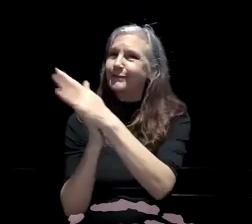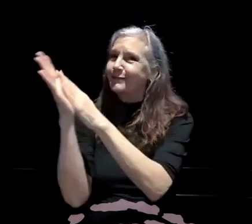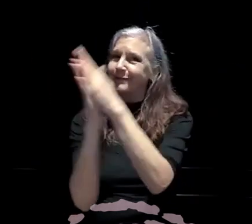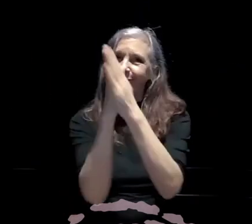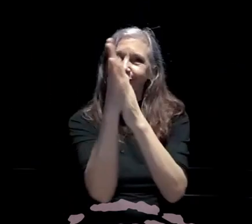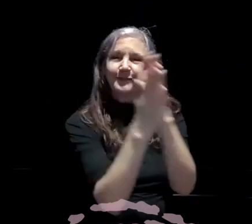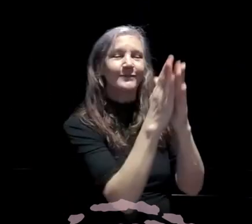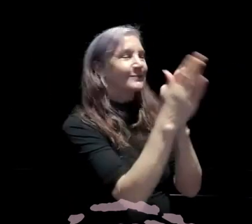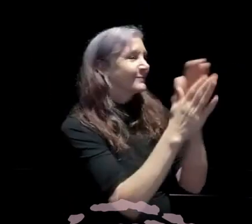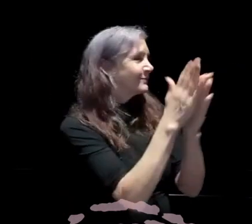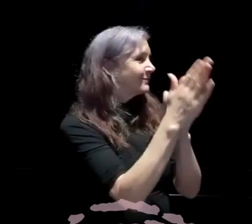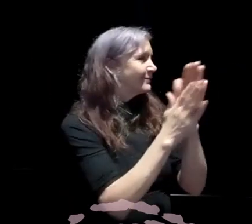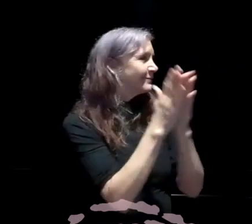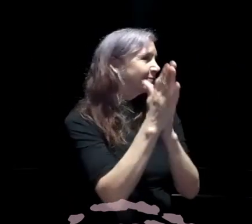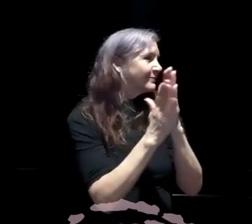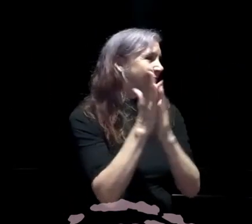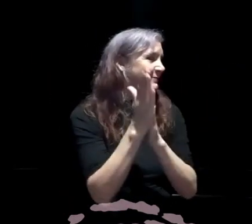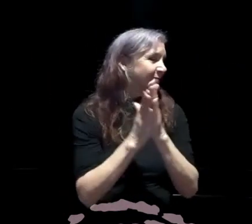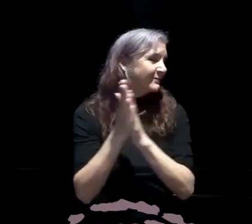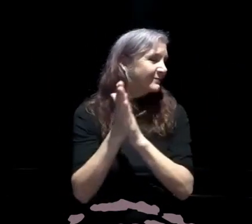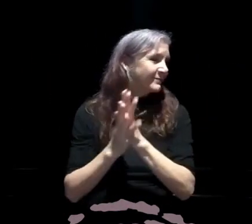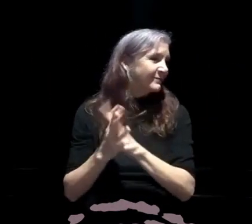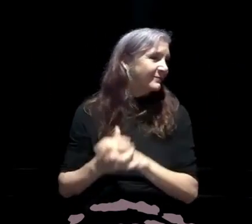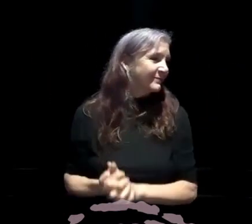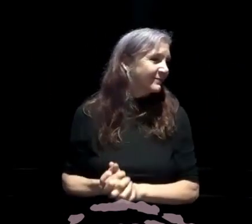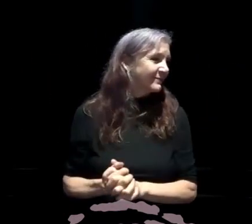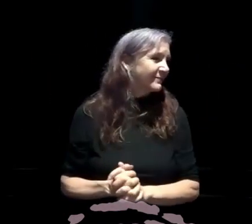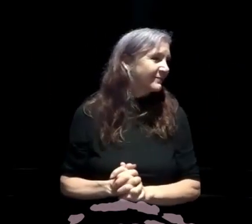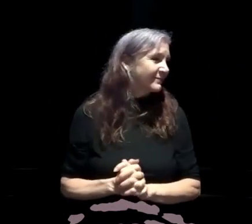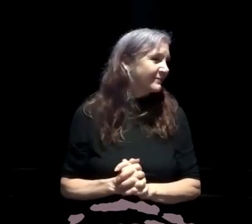You so much to our online viewers as well.